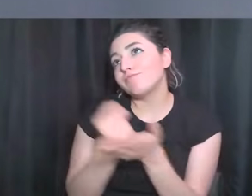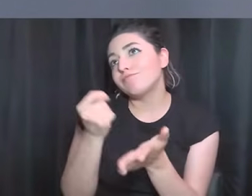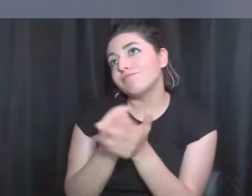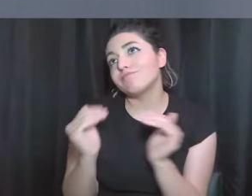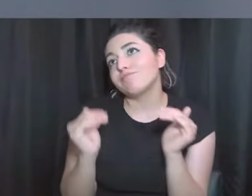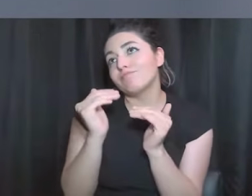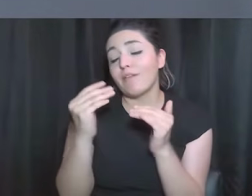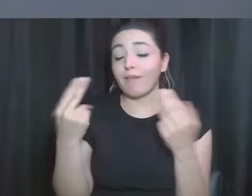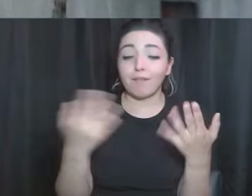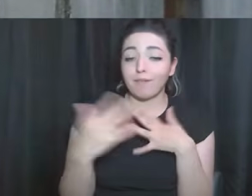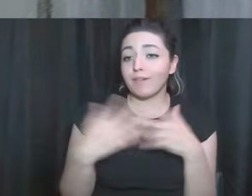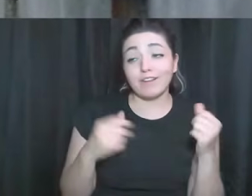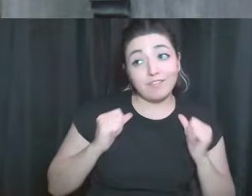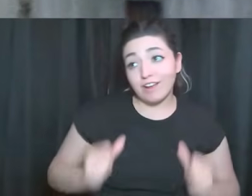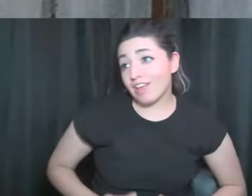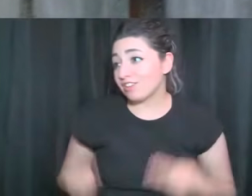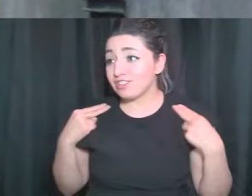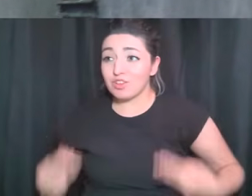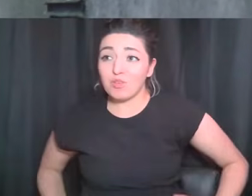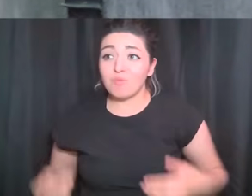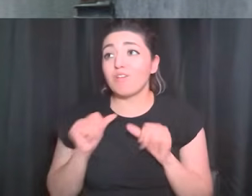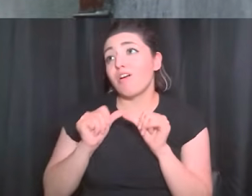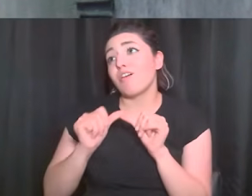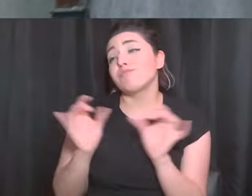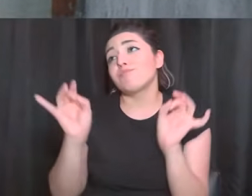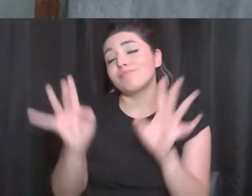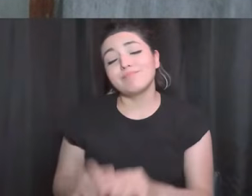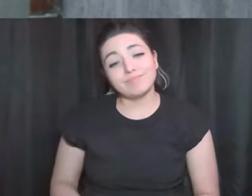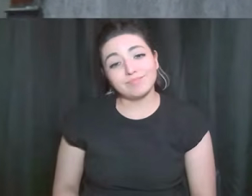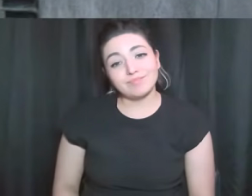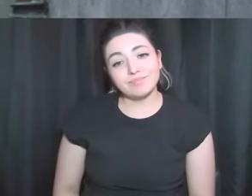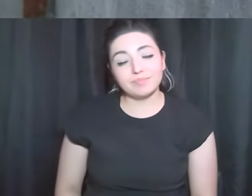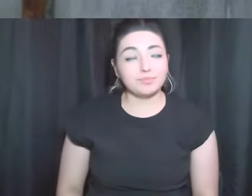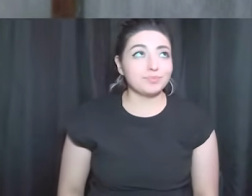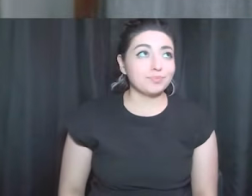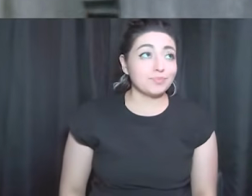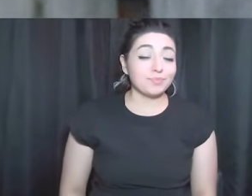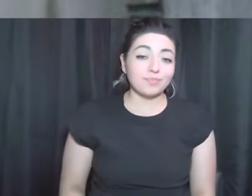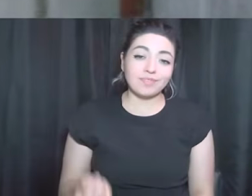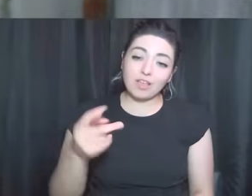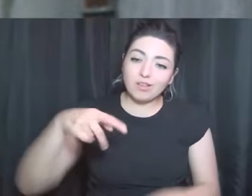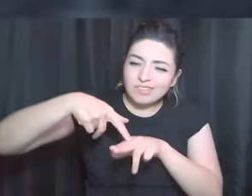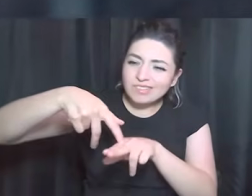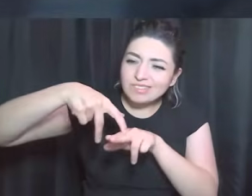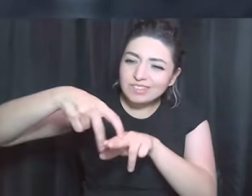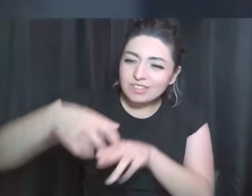He was found about an hour ago by one of the skaters in the area. We think he was dropped off sometime in the middle of the night. He's definitely an android,